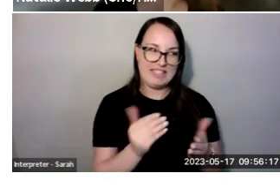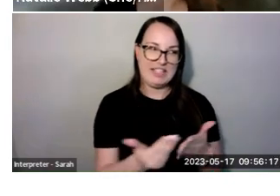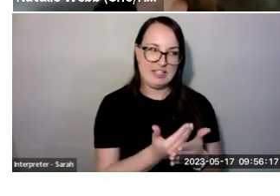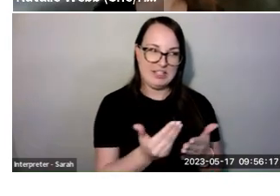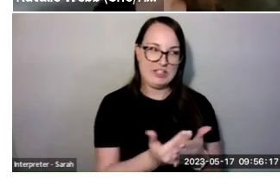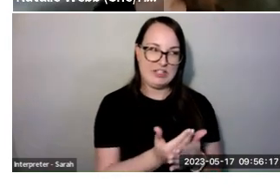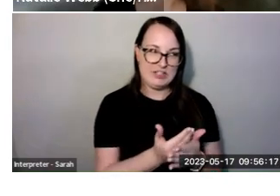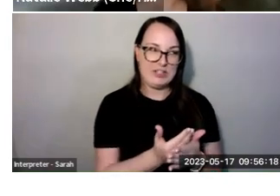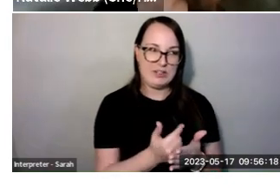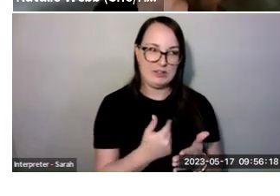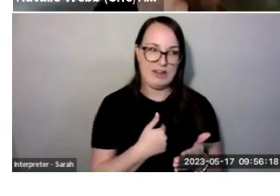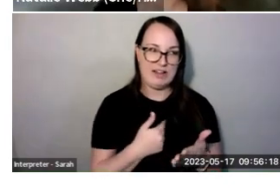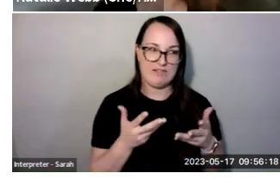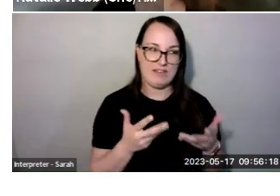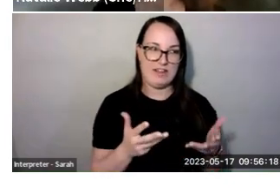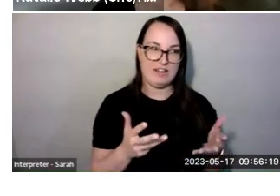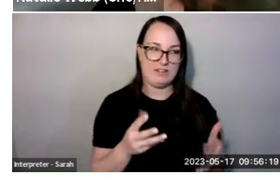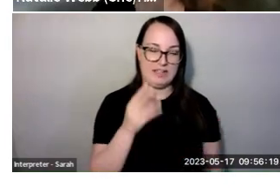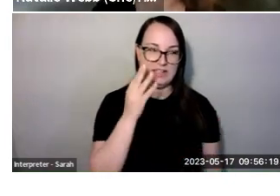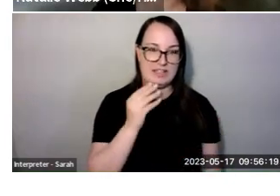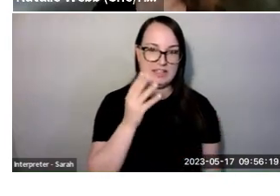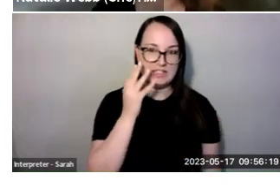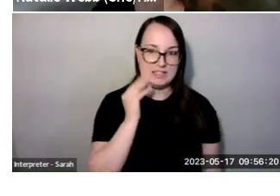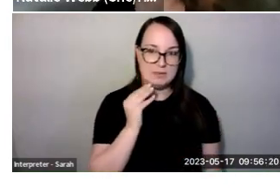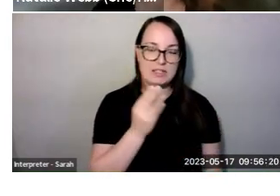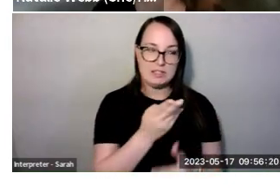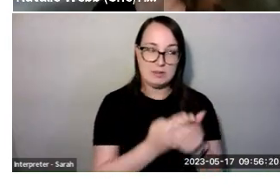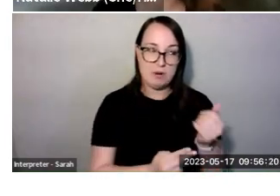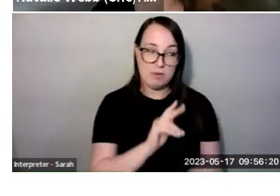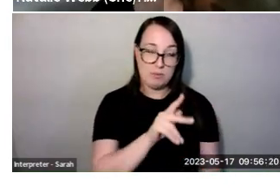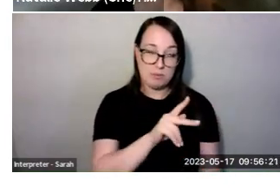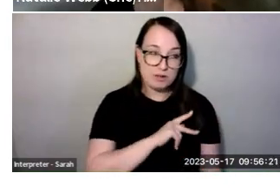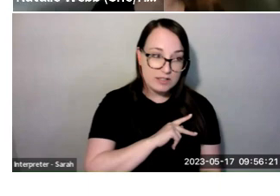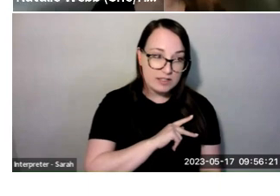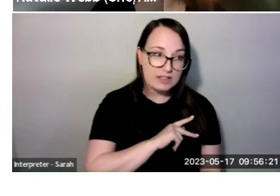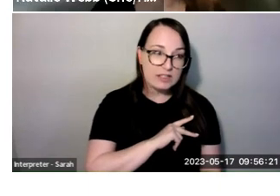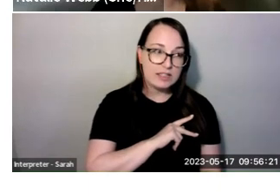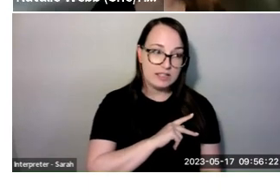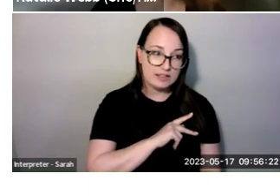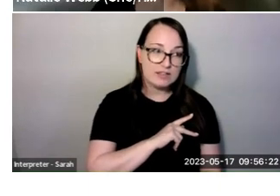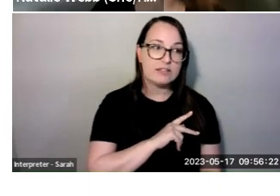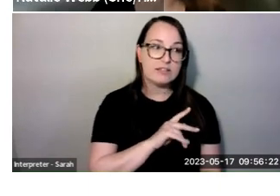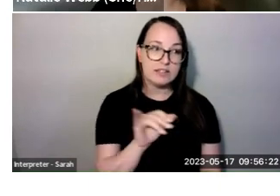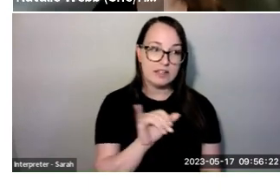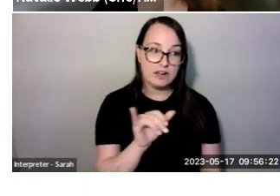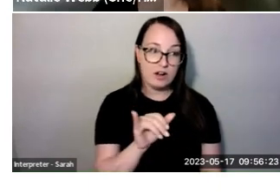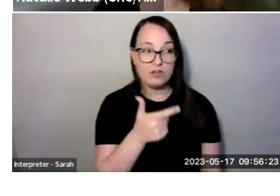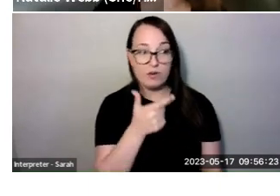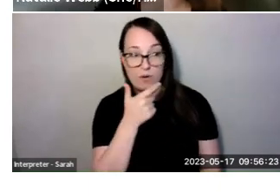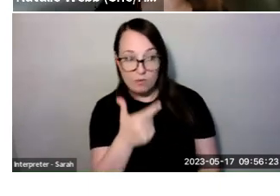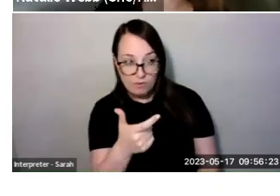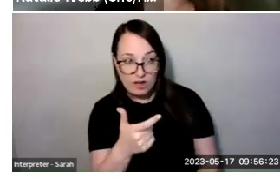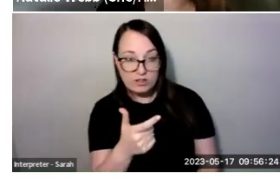Natalie: Awesome. I will say, I'm still new to this and